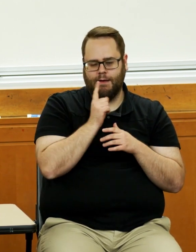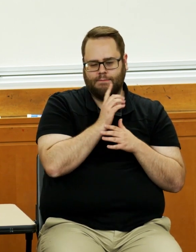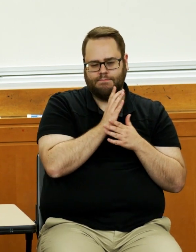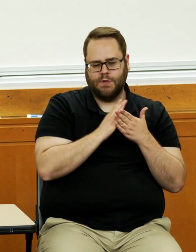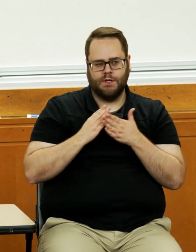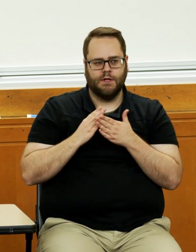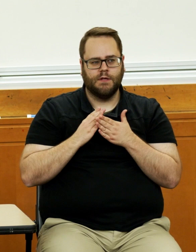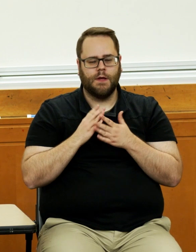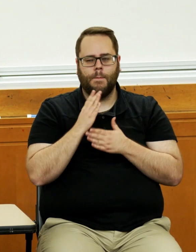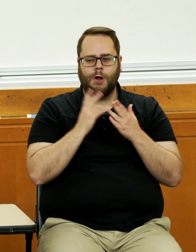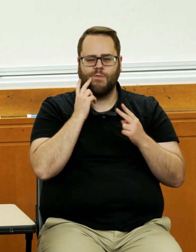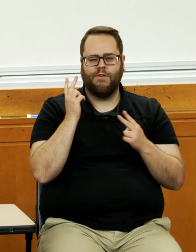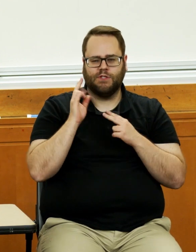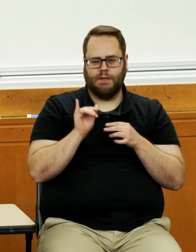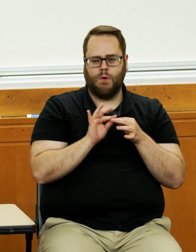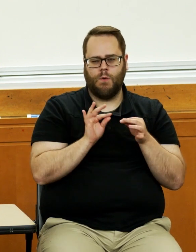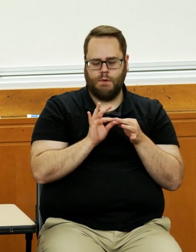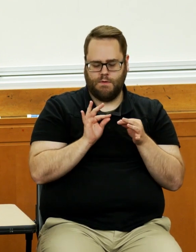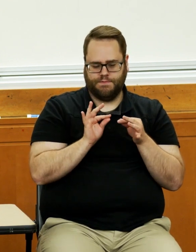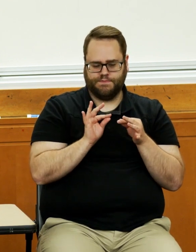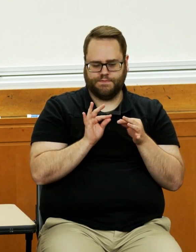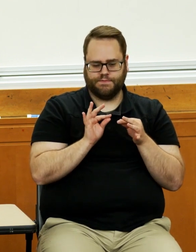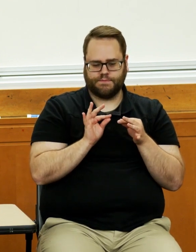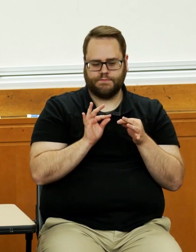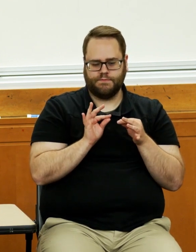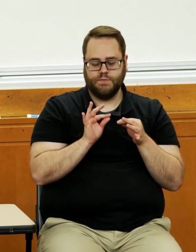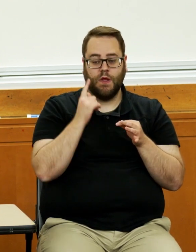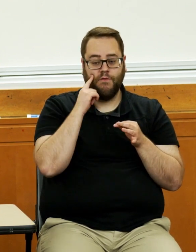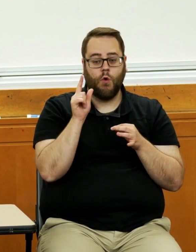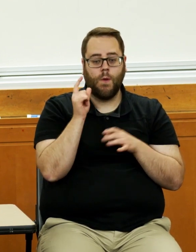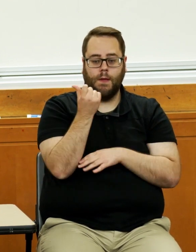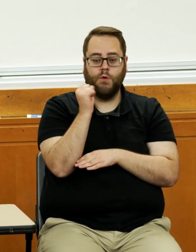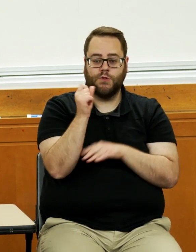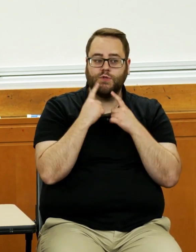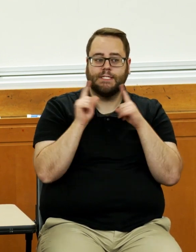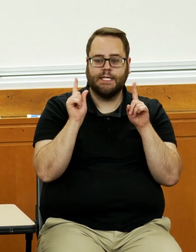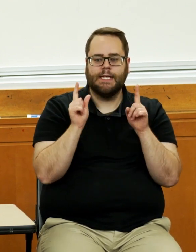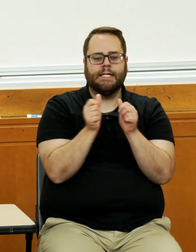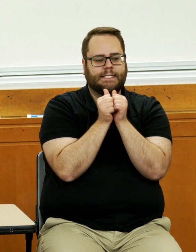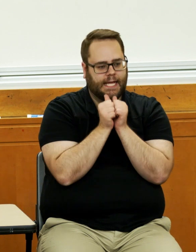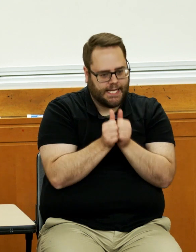the part of the reflection of the comment that for the movements to succeed, they need to move together… Yeah.